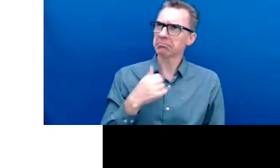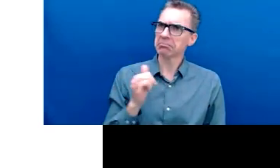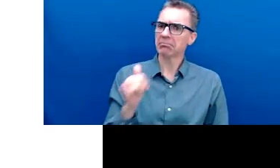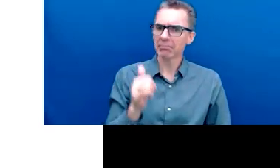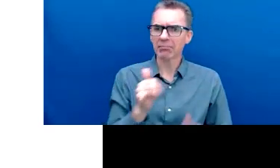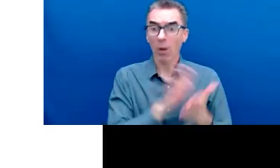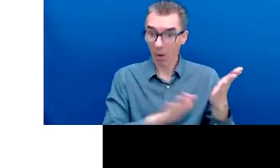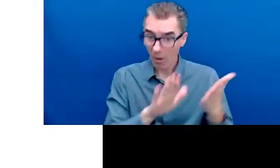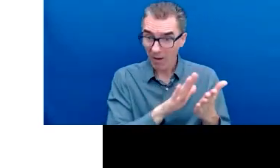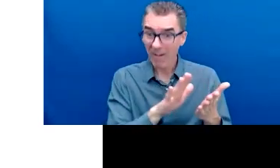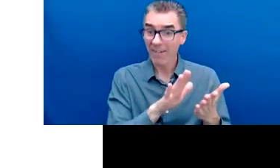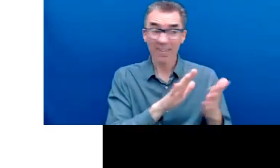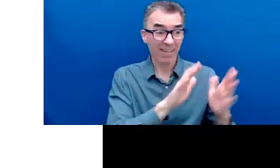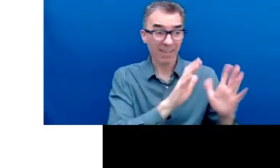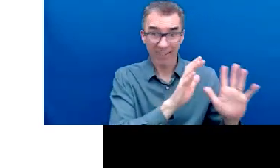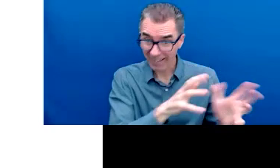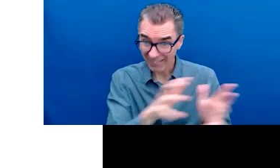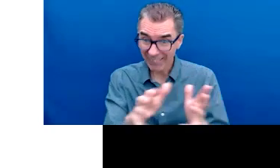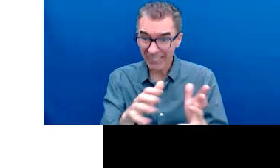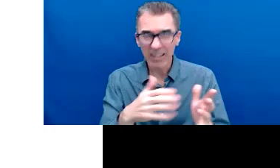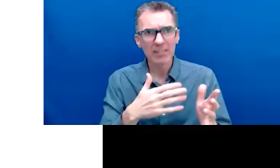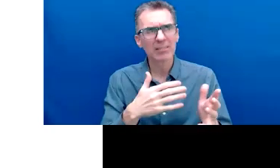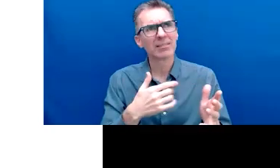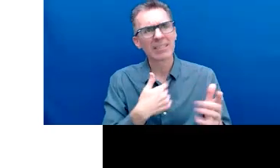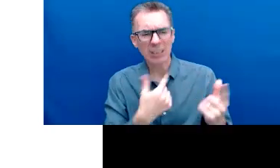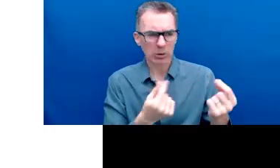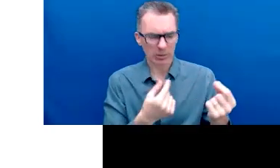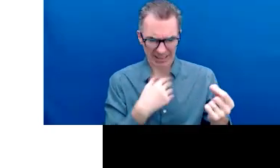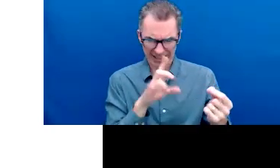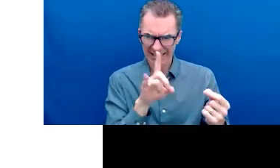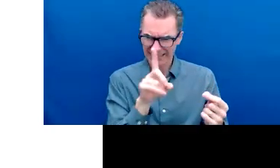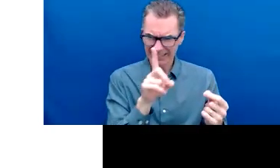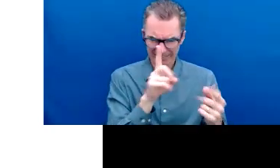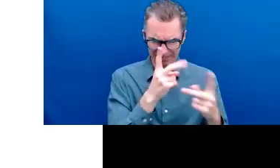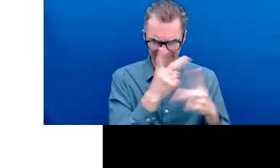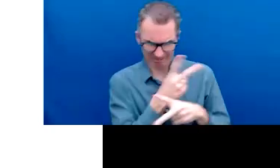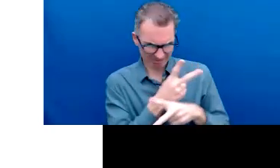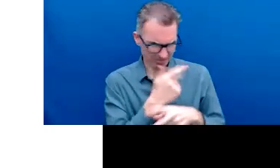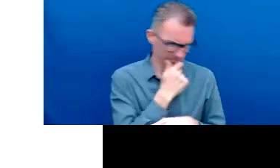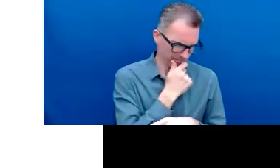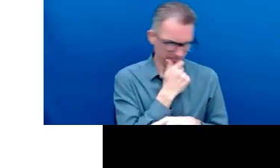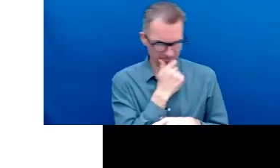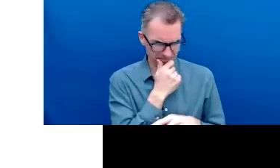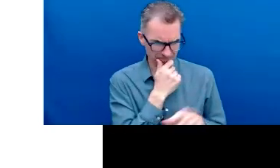and some of the things that that I did, you know, was very strategic, about the courses that I took.